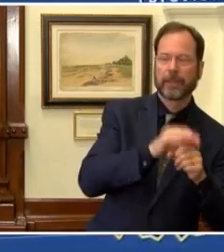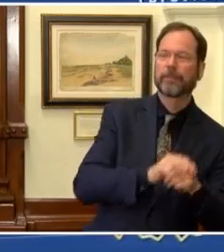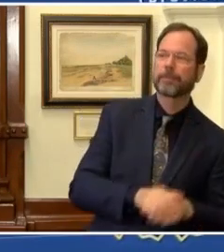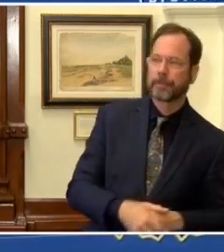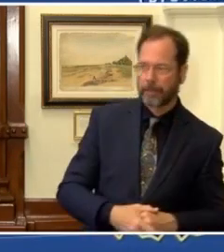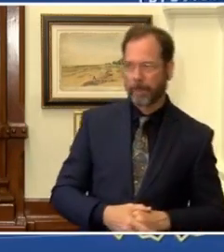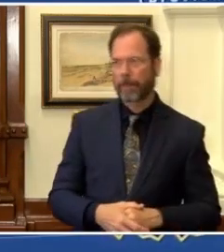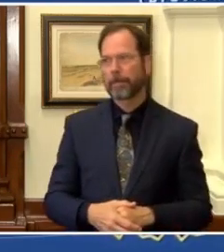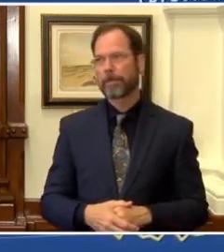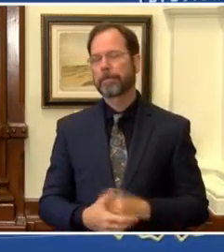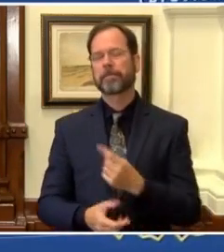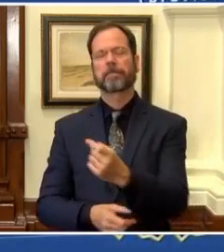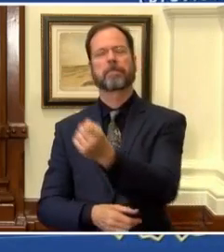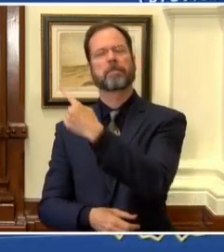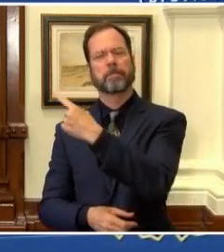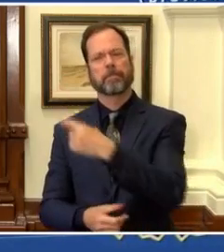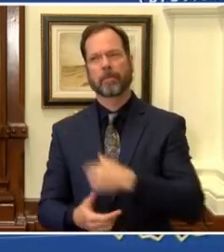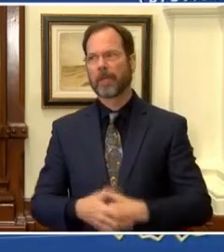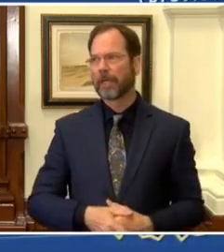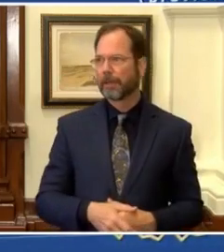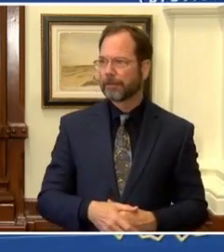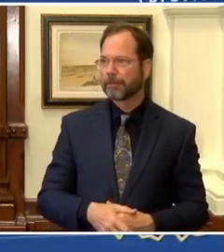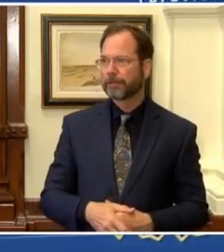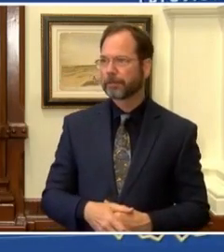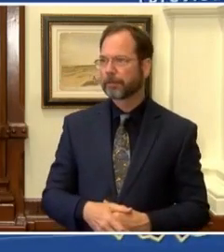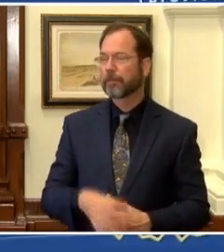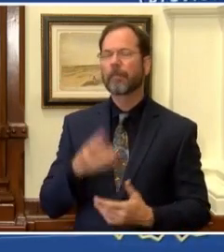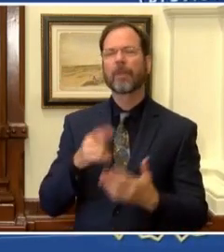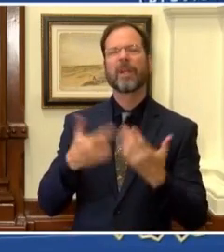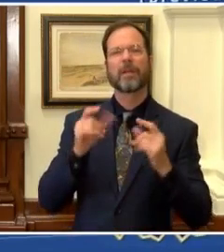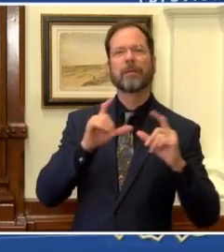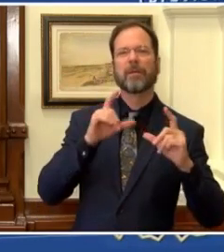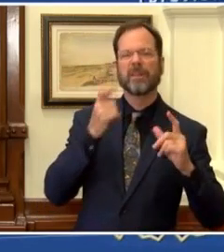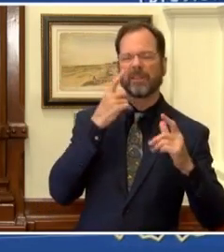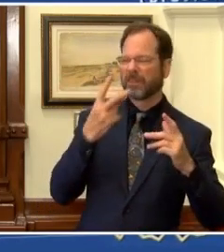BEDS ARE GOING TO BE AVAILABLE FOR ANYONE WHO TESTS POSITIVE FOR COVID-19.